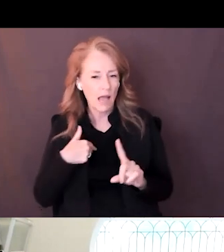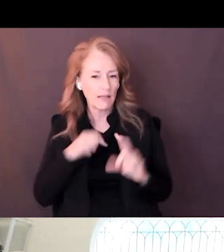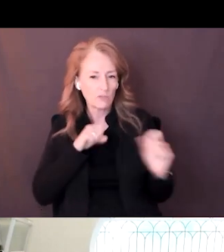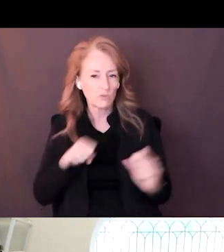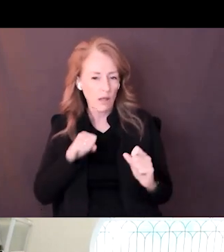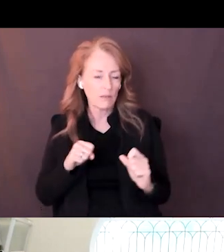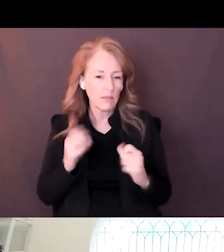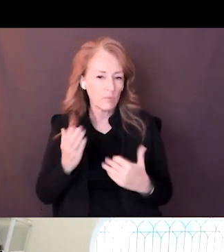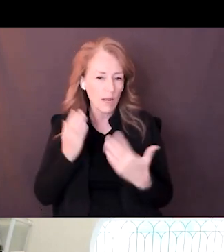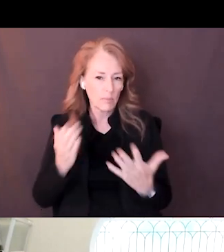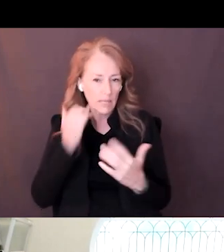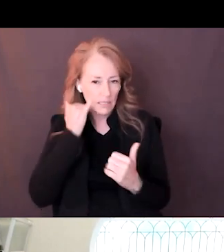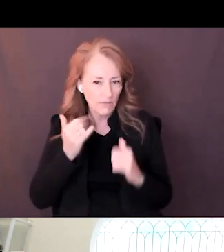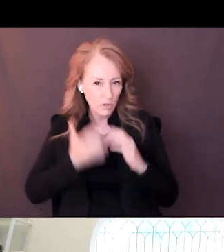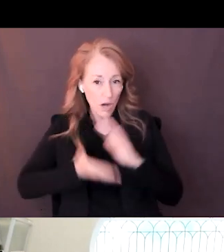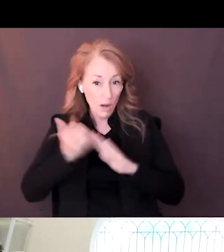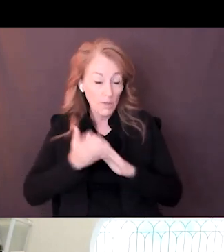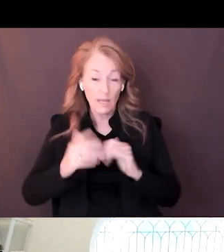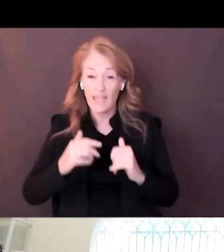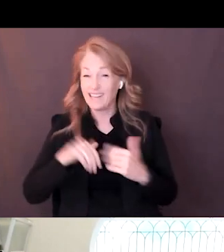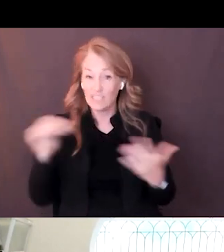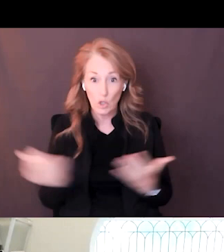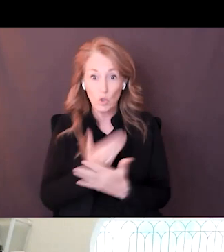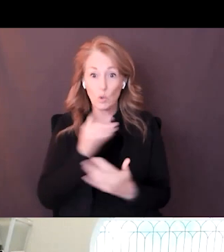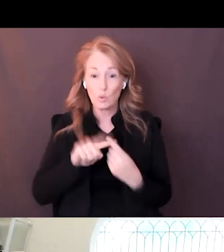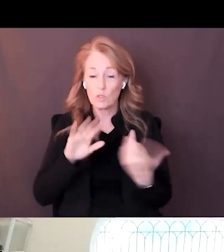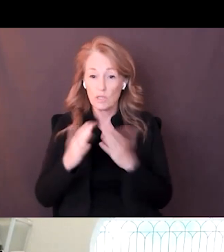THIS AND IT IS SOMETHING NEW, YOU DO A PHASE APPROACH.